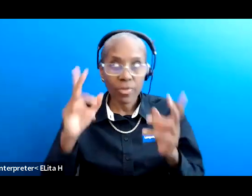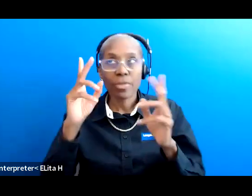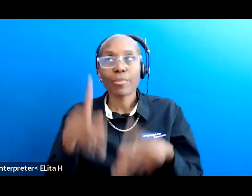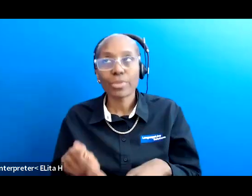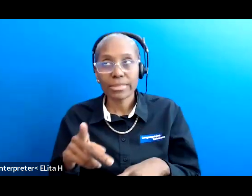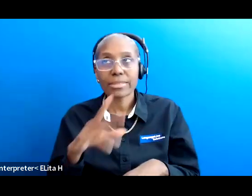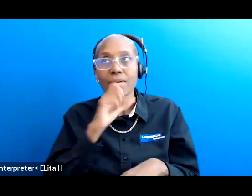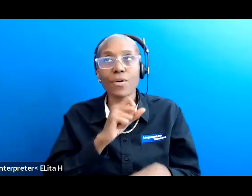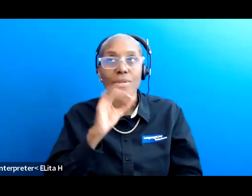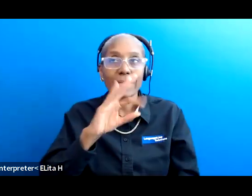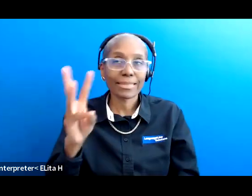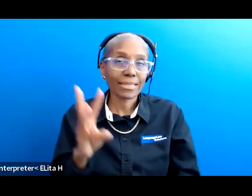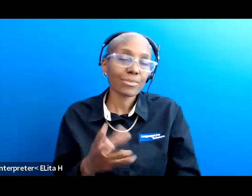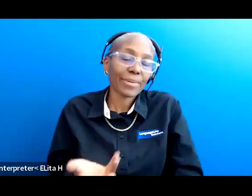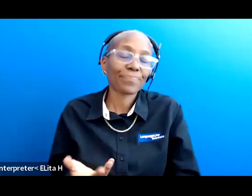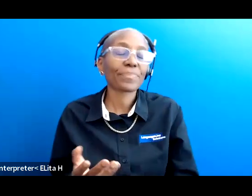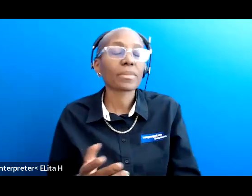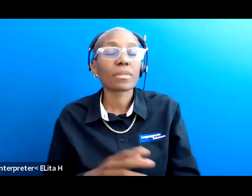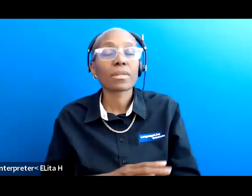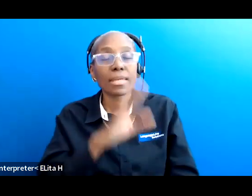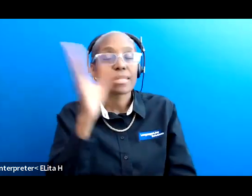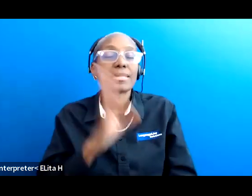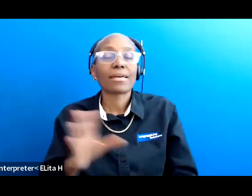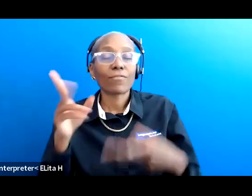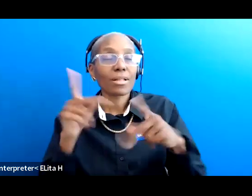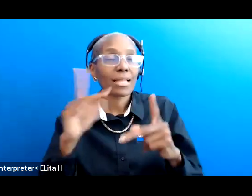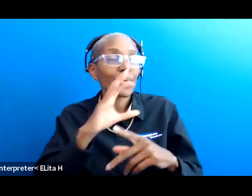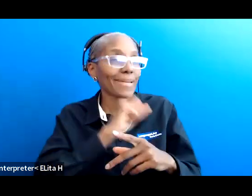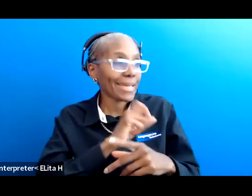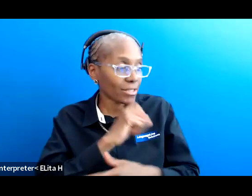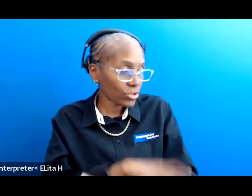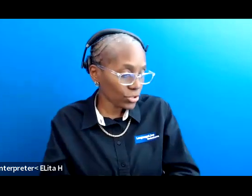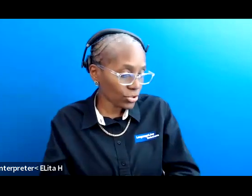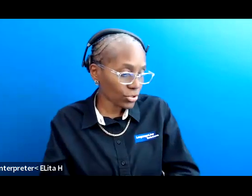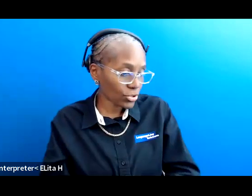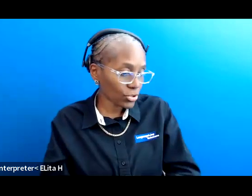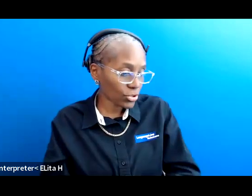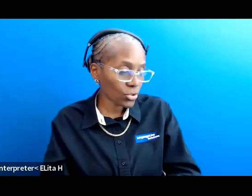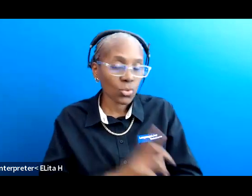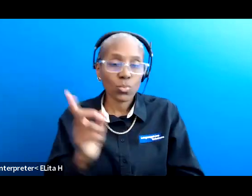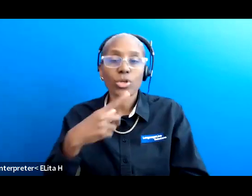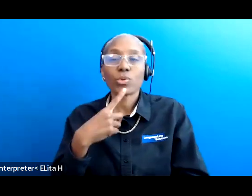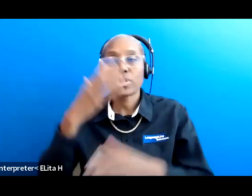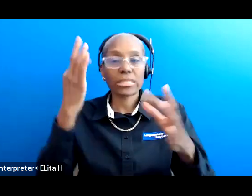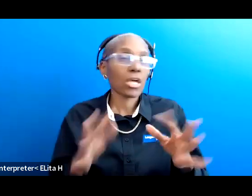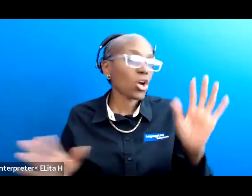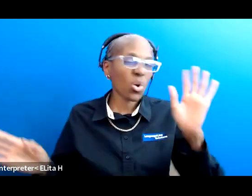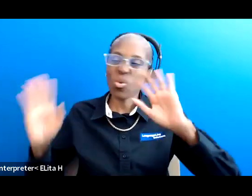Never let age be the point where you say, well, there's no hope for this person. There's always hope.